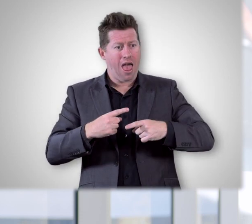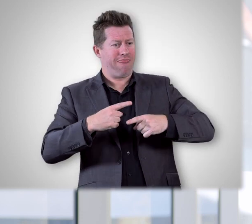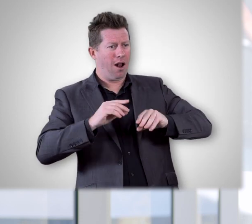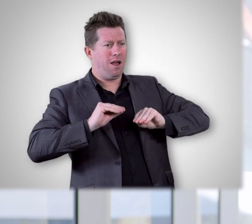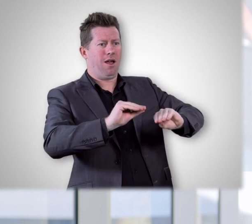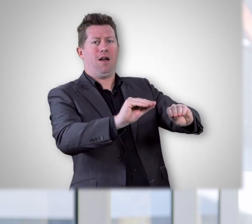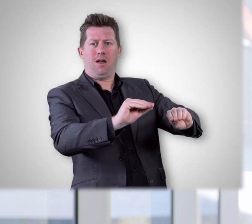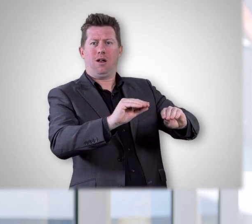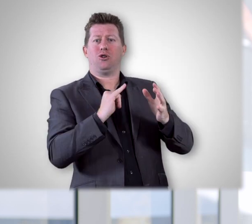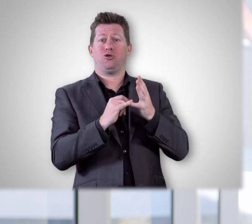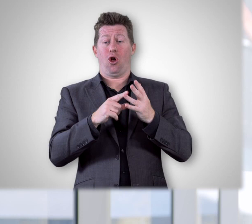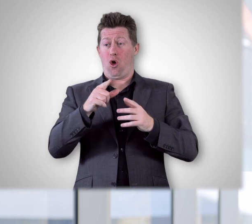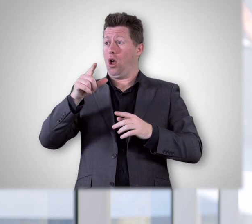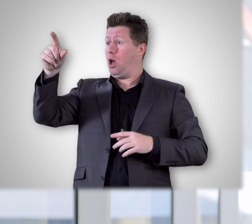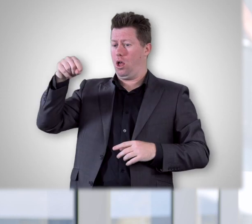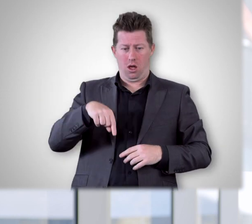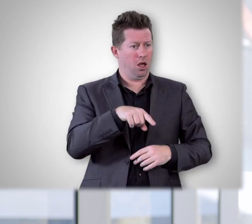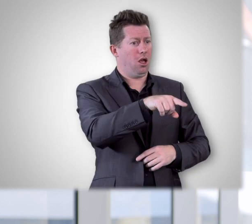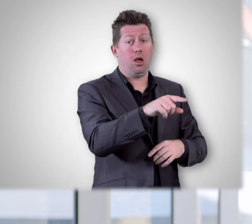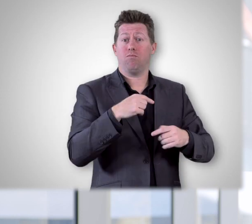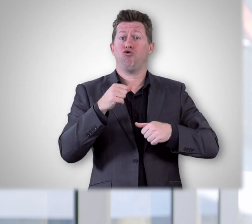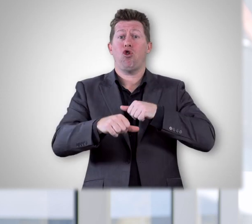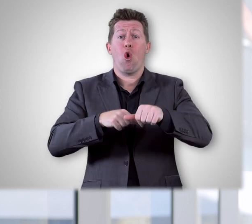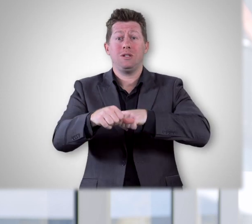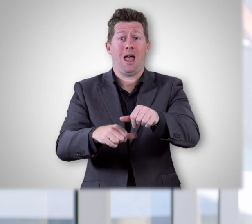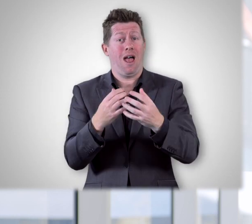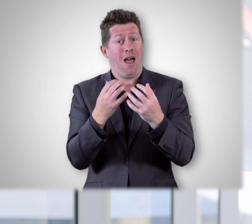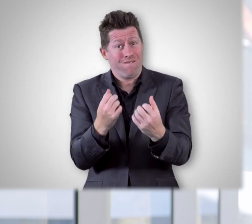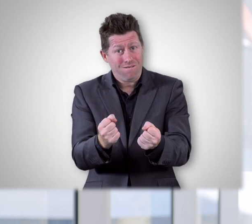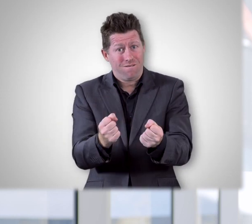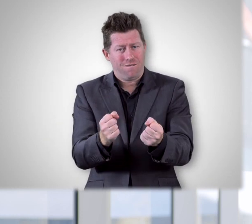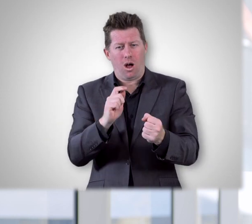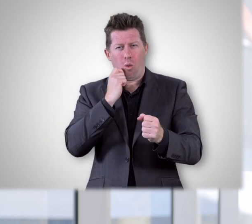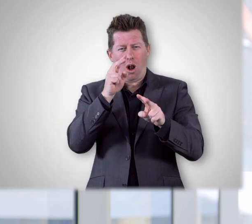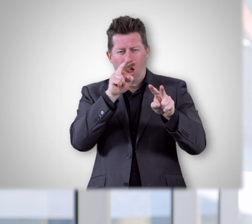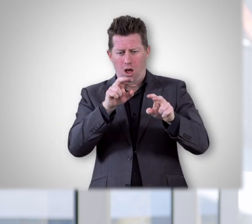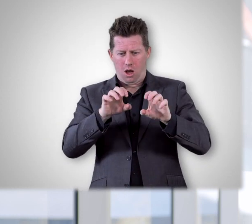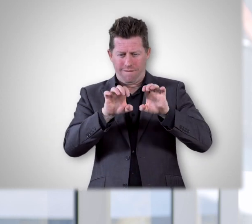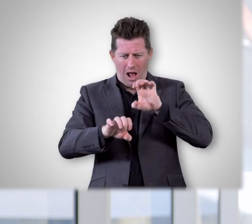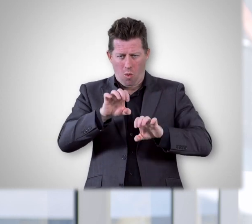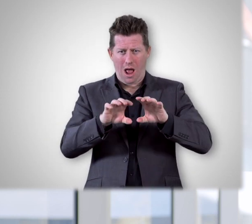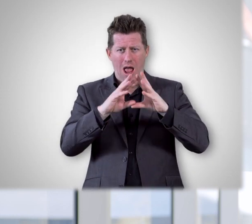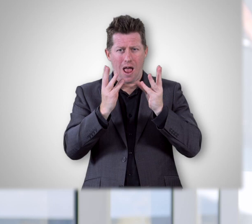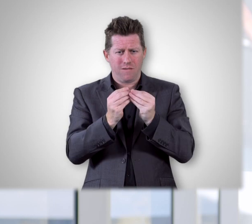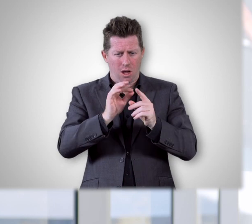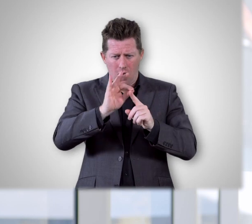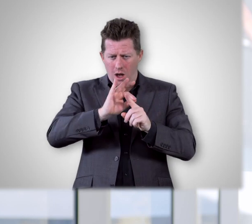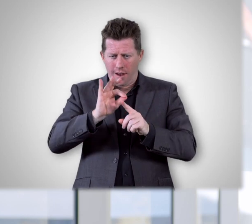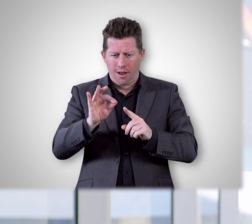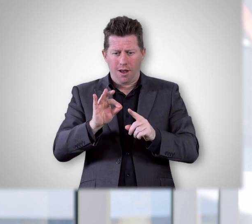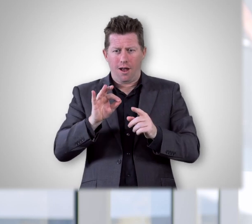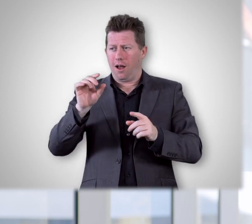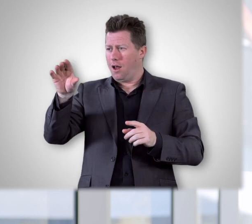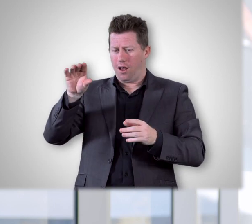and once you go through that process you will find that evaluating and upscaling and applying those